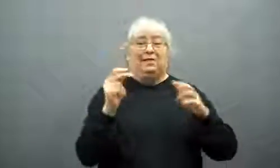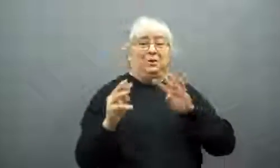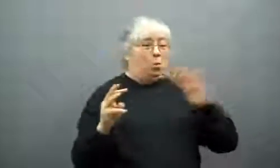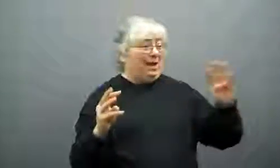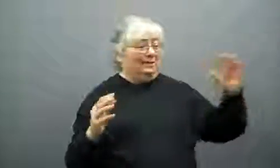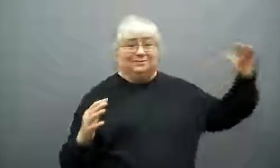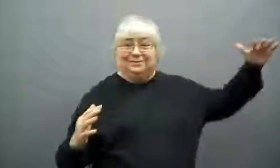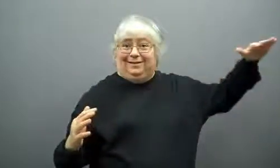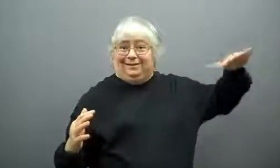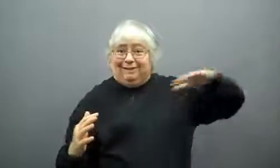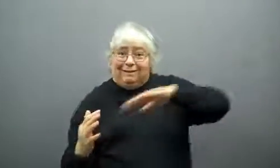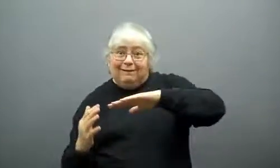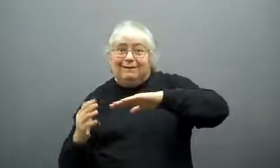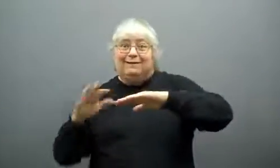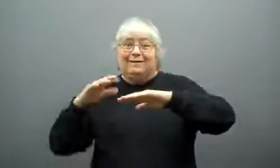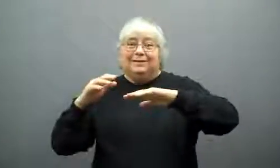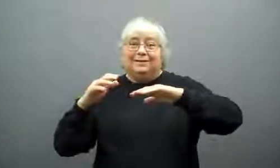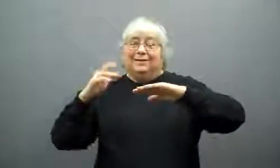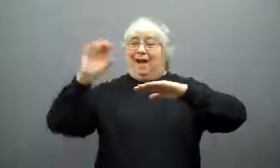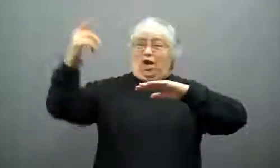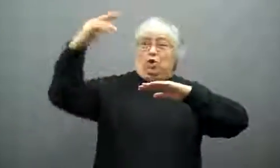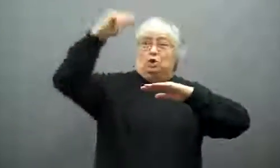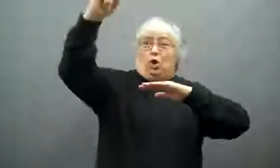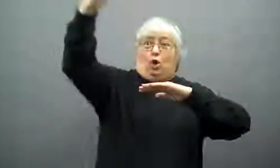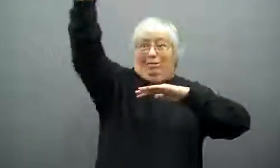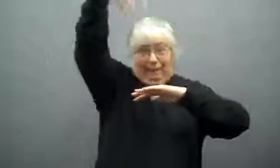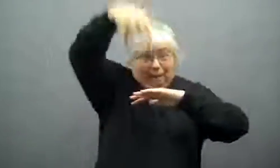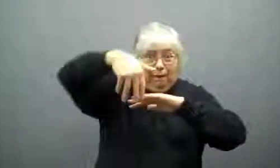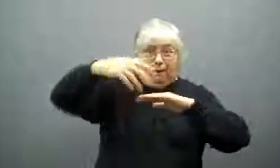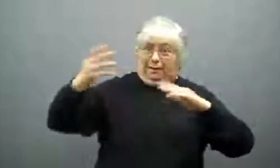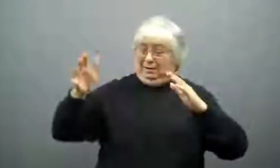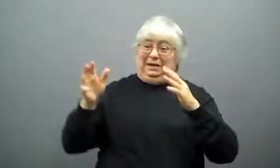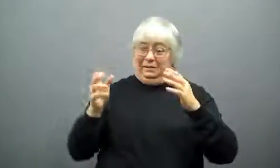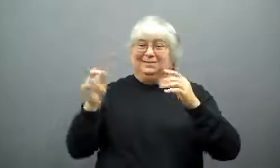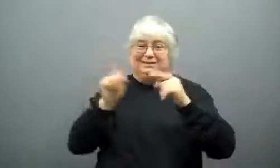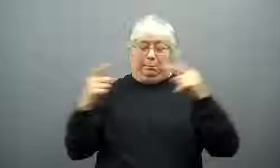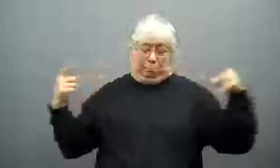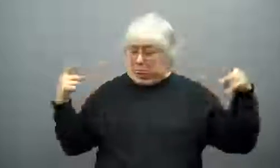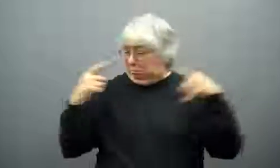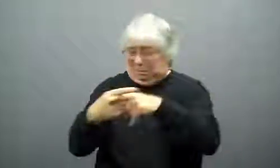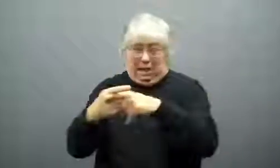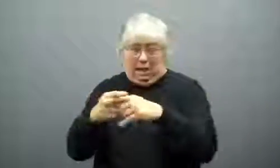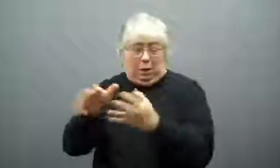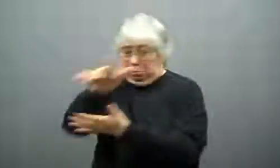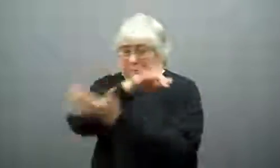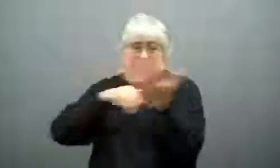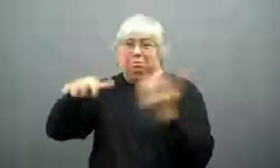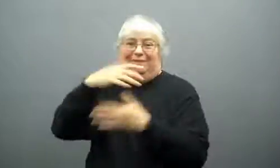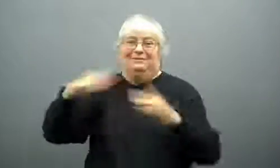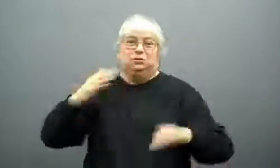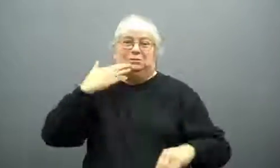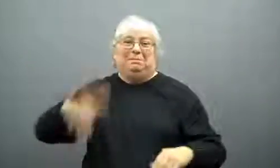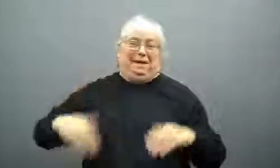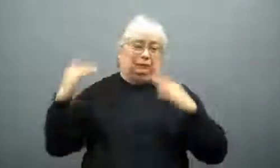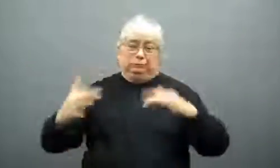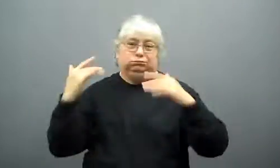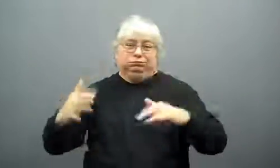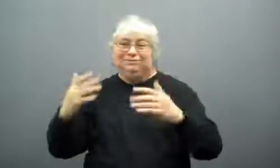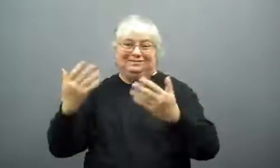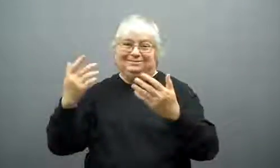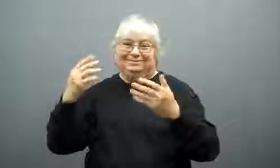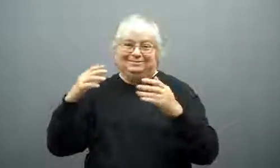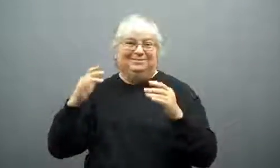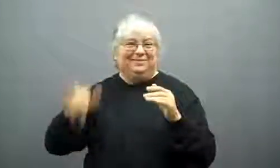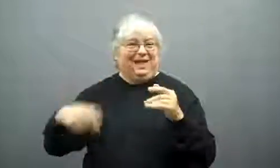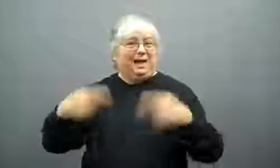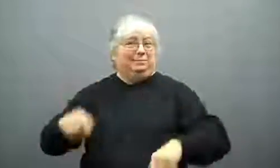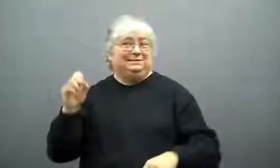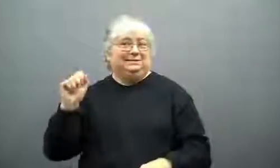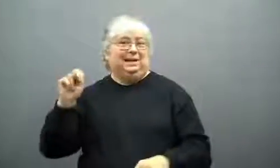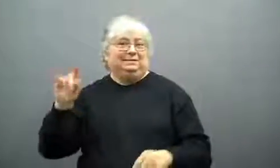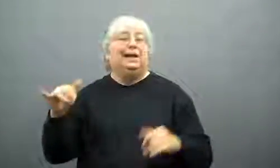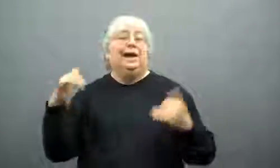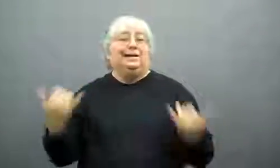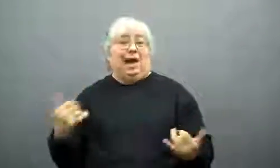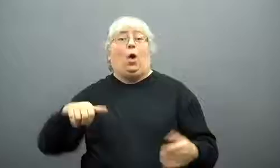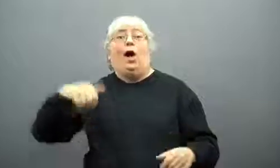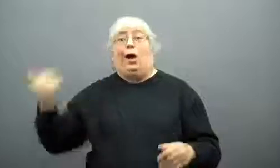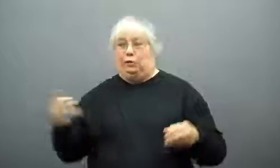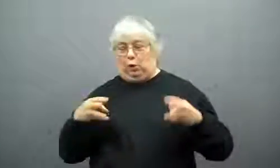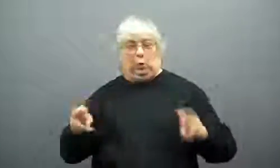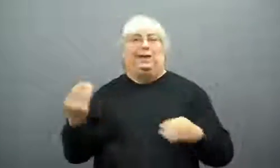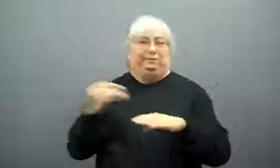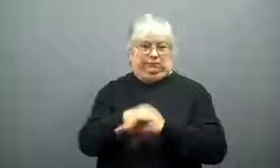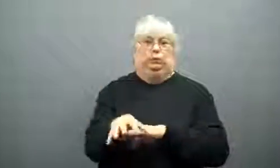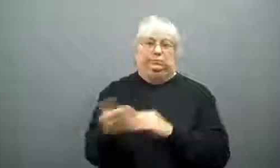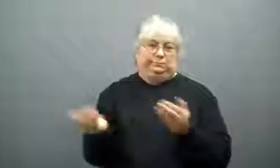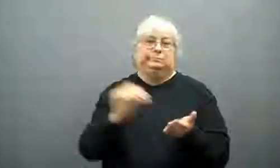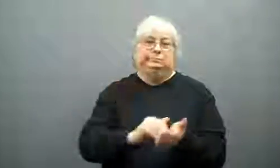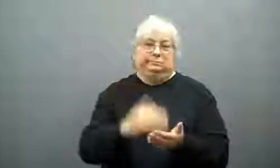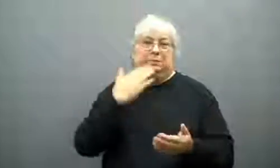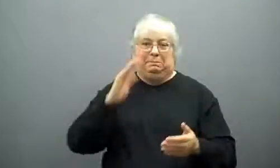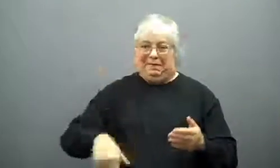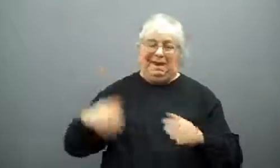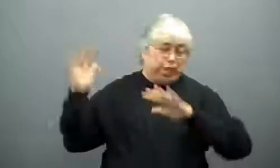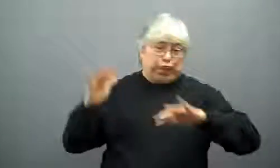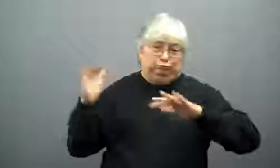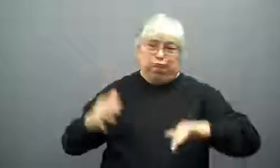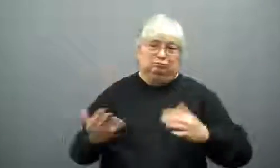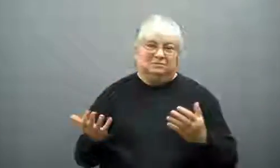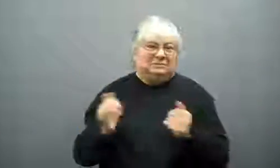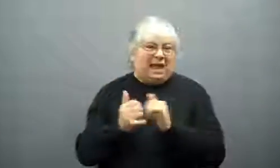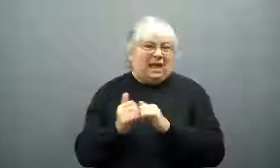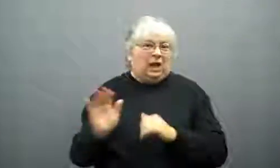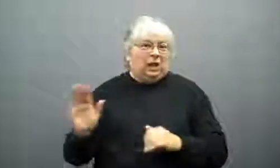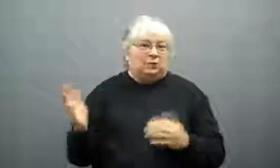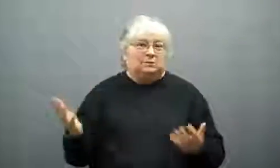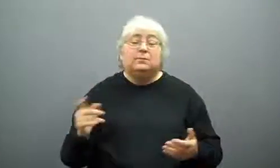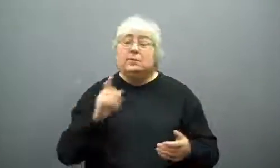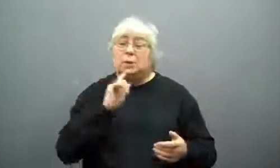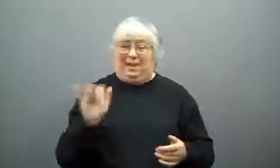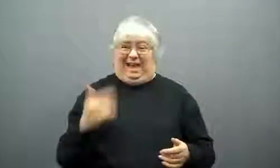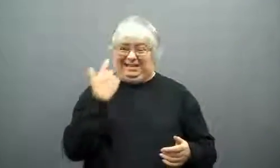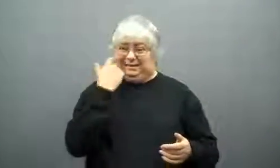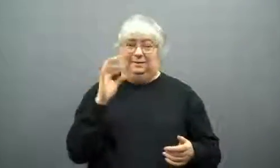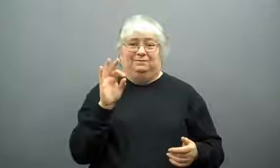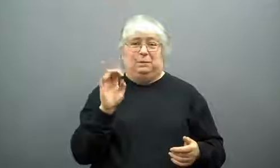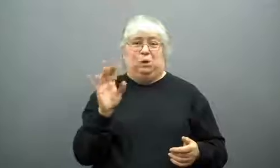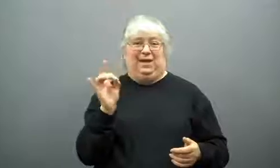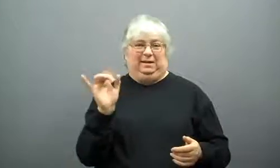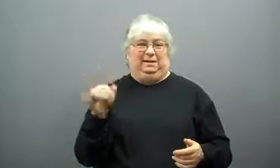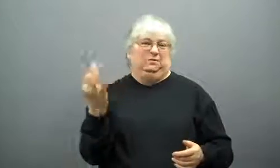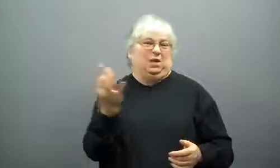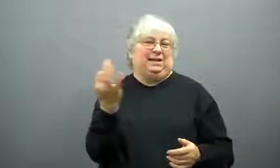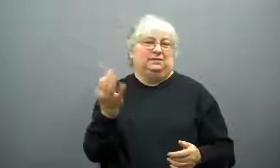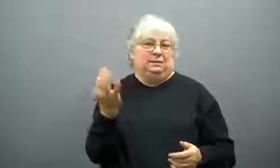colliding with storms from the west and north, and it caused the snowstorm.